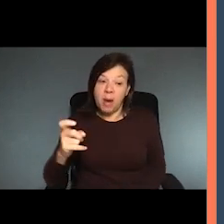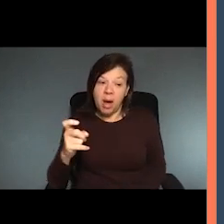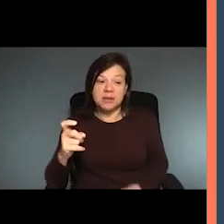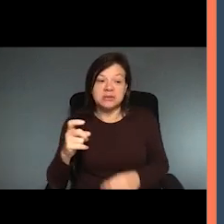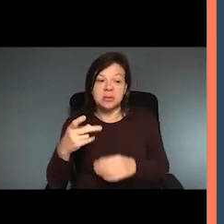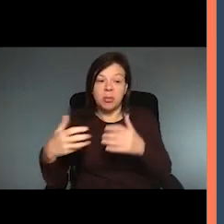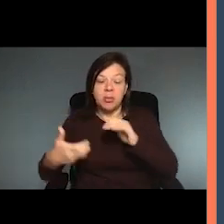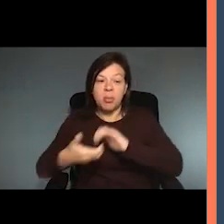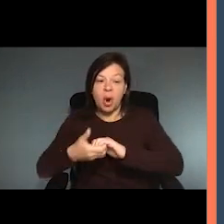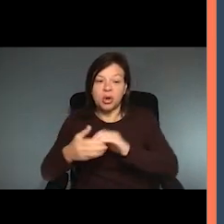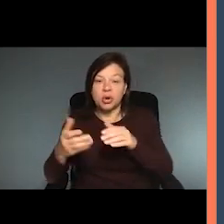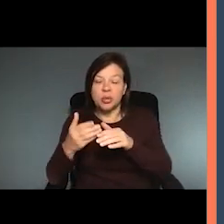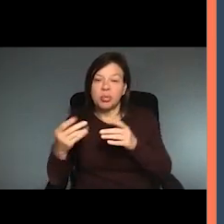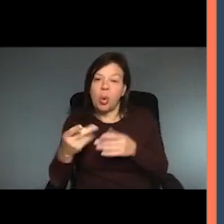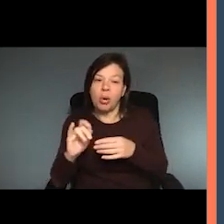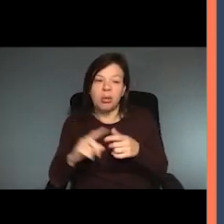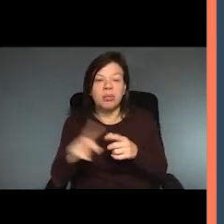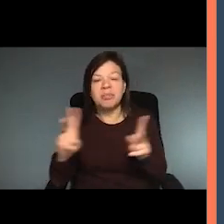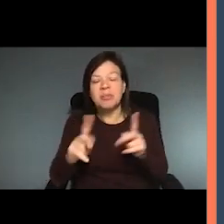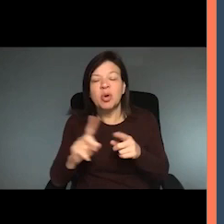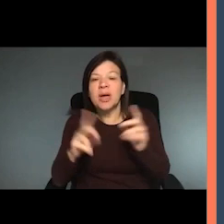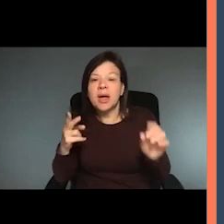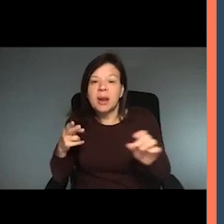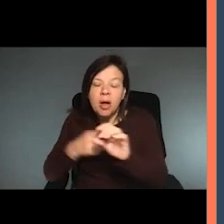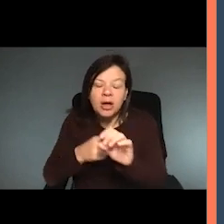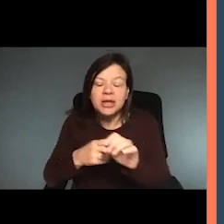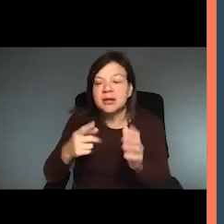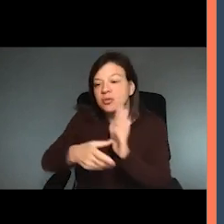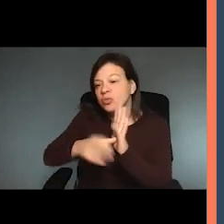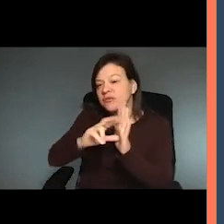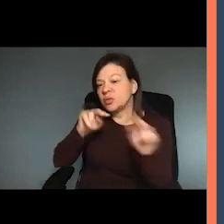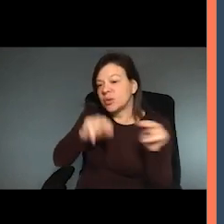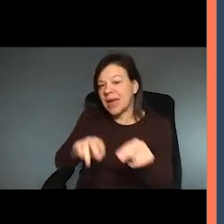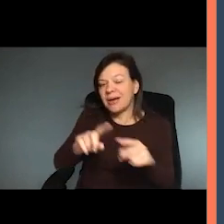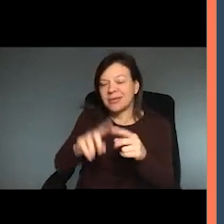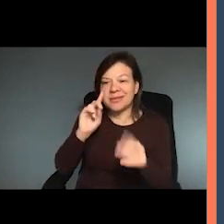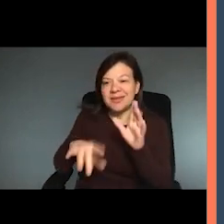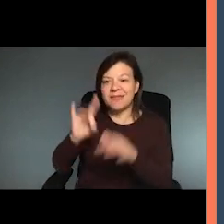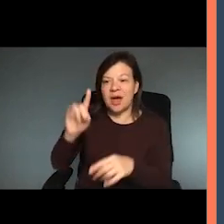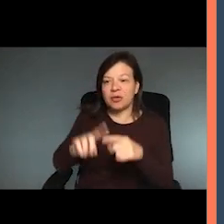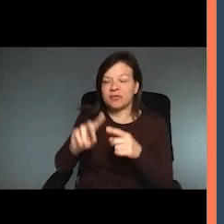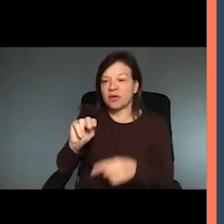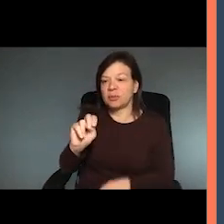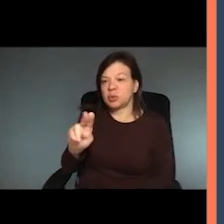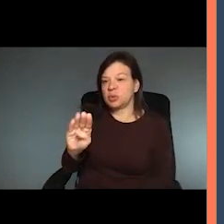PARTNERS ARE ABLE TO LOG IN AND VIEW ACCOUNTS THAT THEY